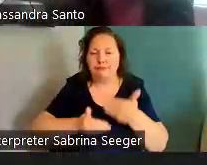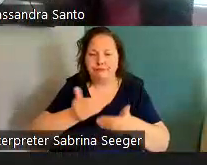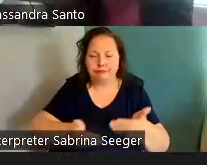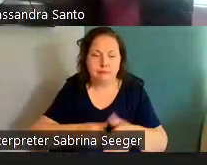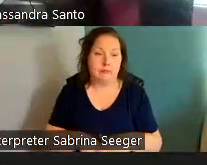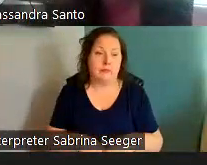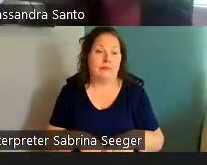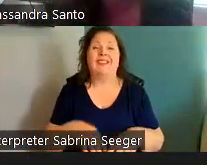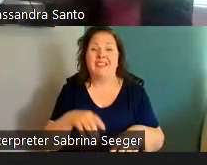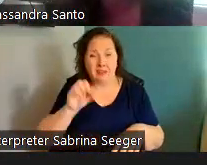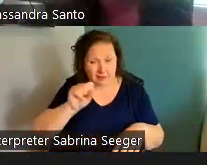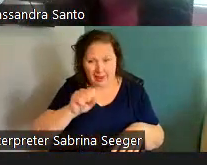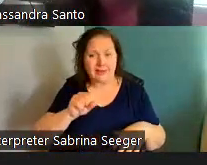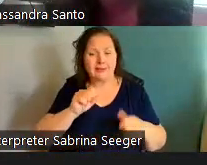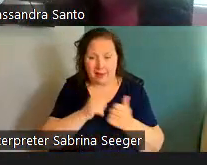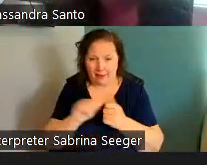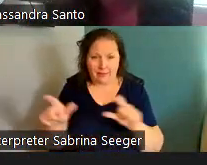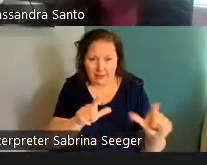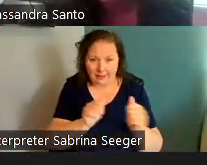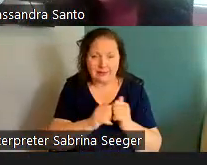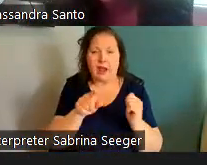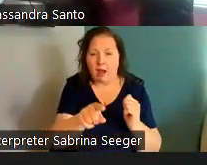Although it's written through the lens of practitioners and administrators,